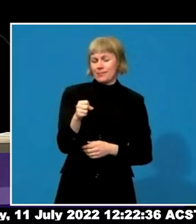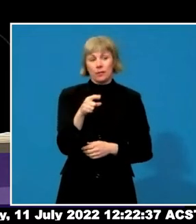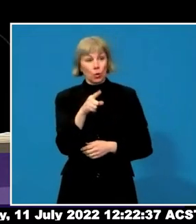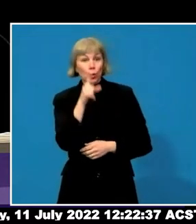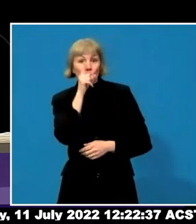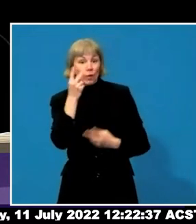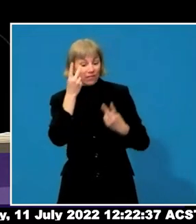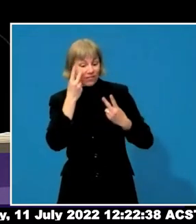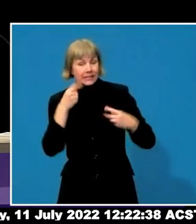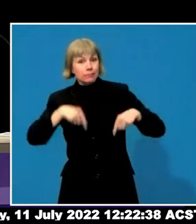Yeah.